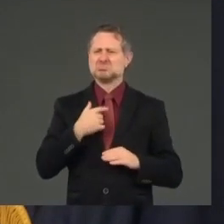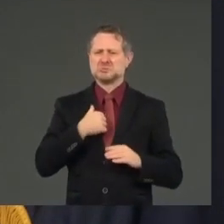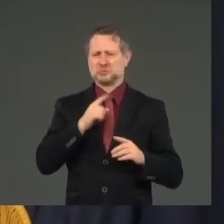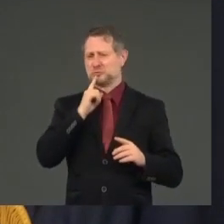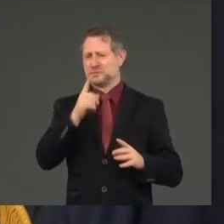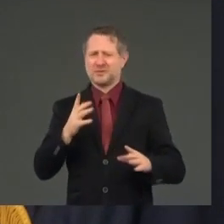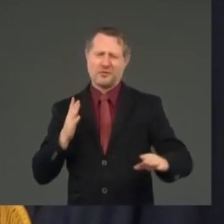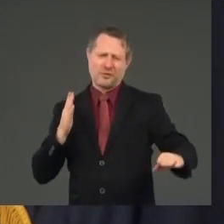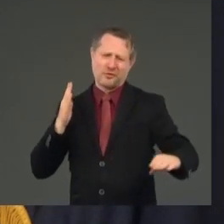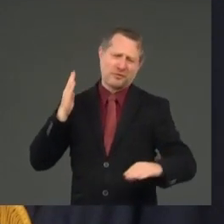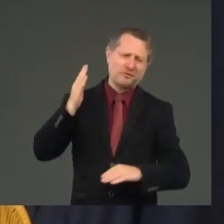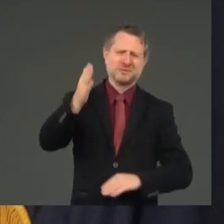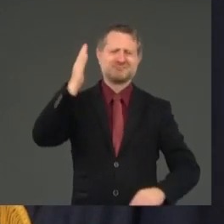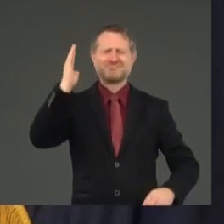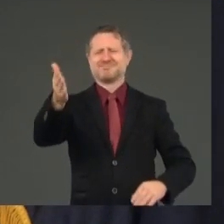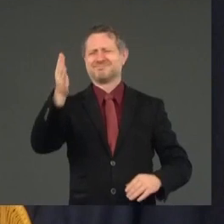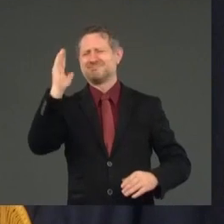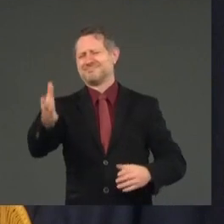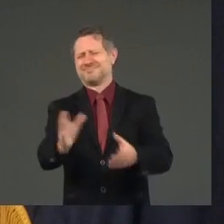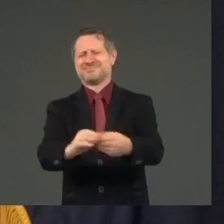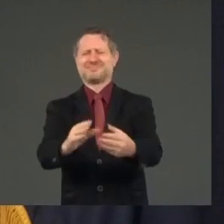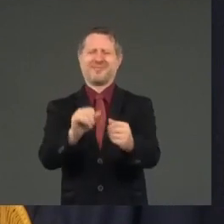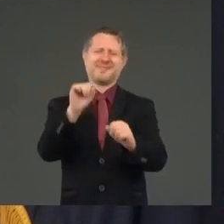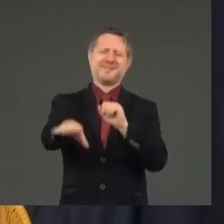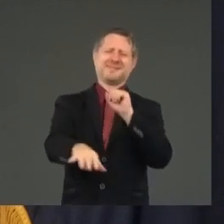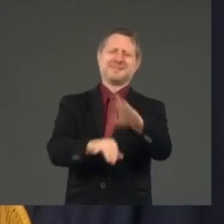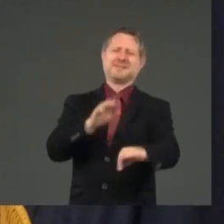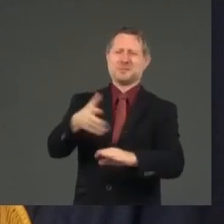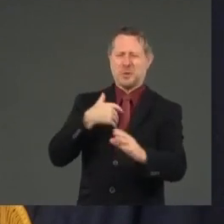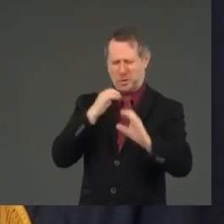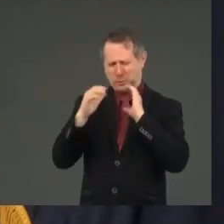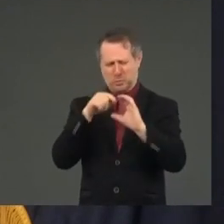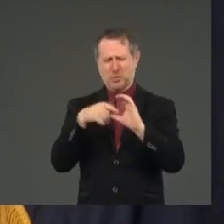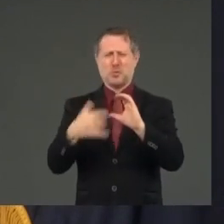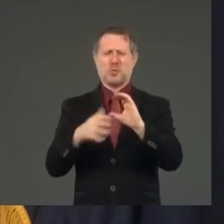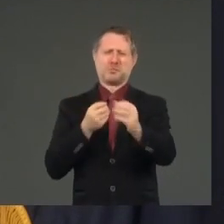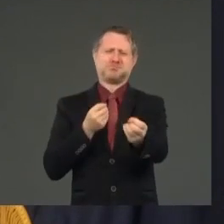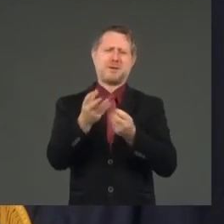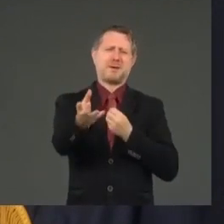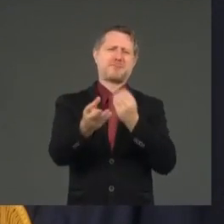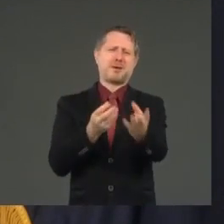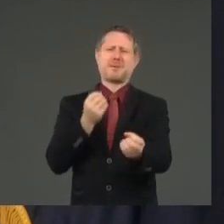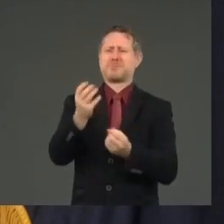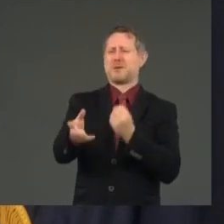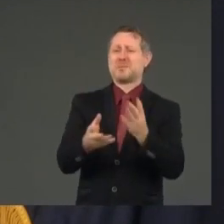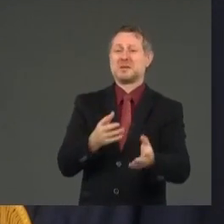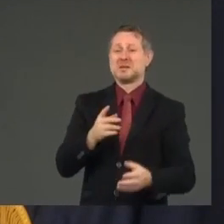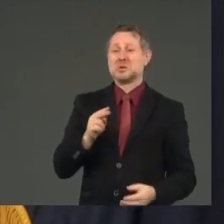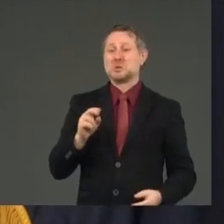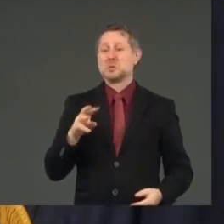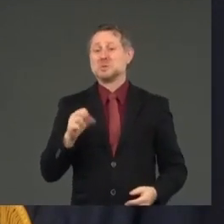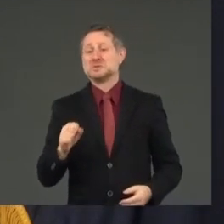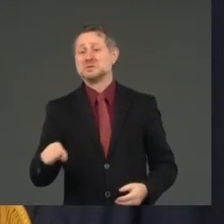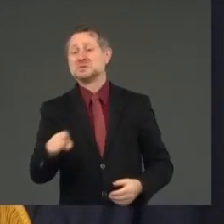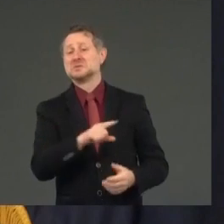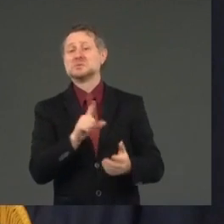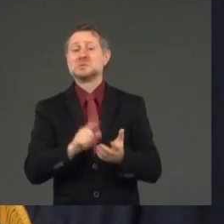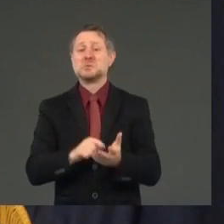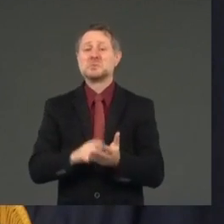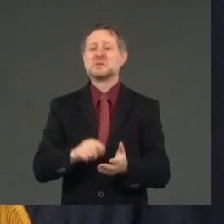SO I FEEL VERY GOOD ABOUT HOW